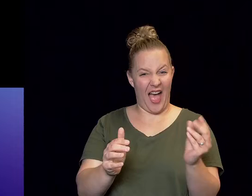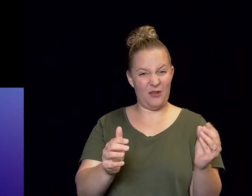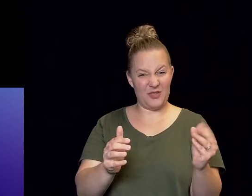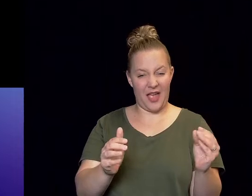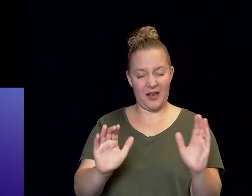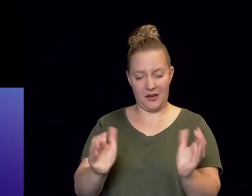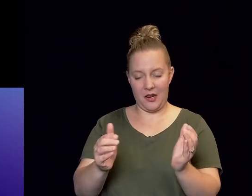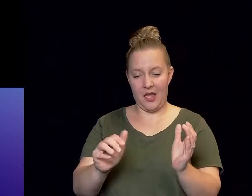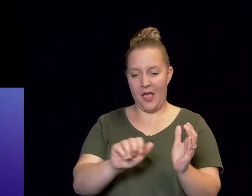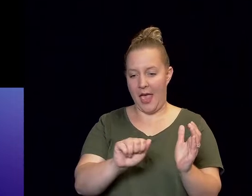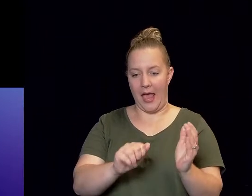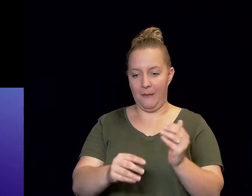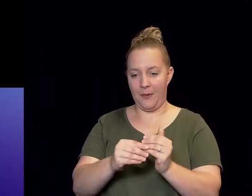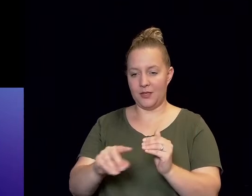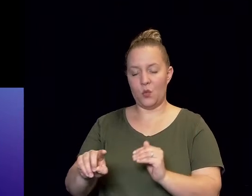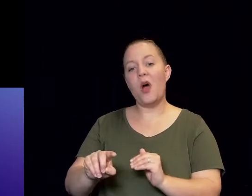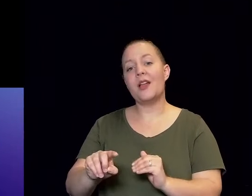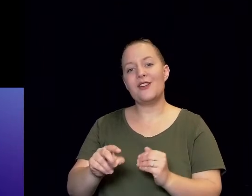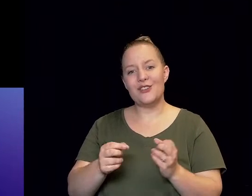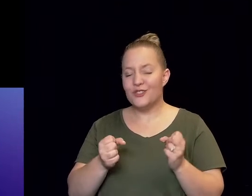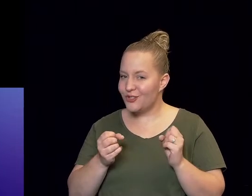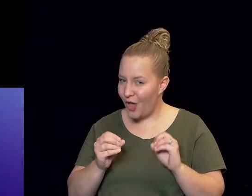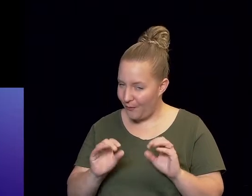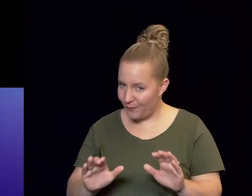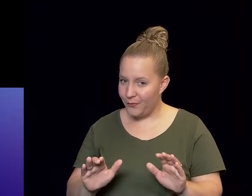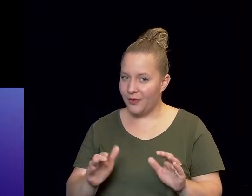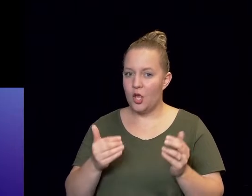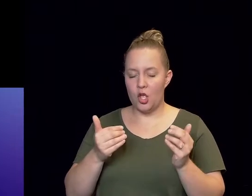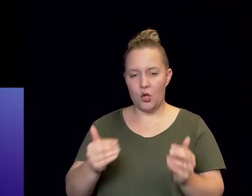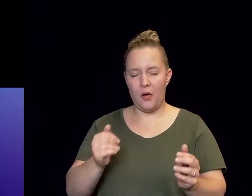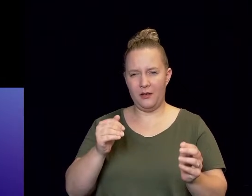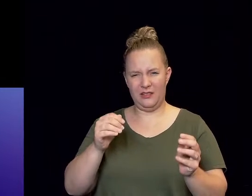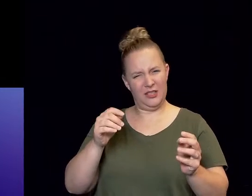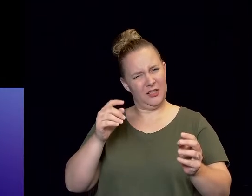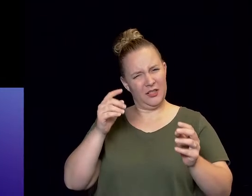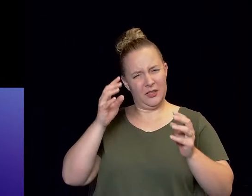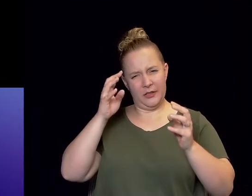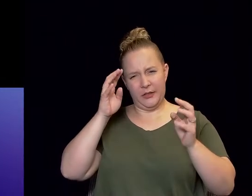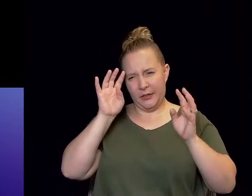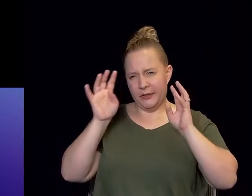a + 1. So, let's go ahead and brainstorm. What number do we think we can put